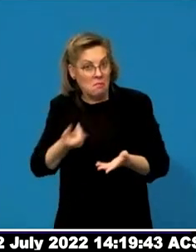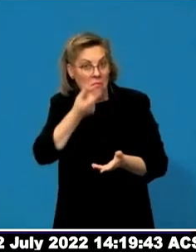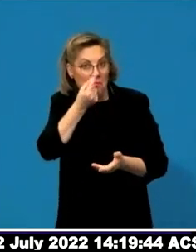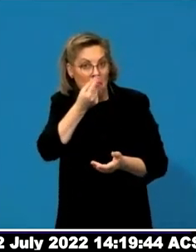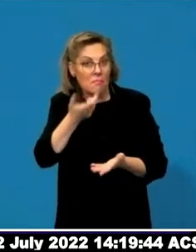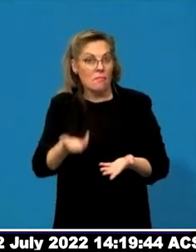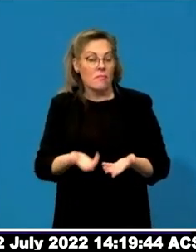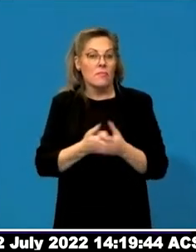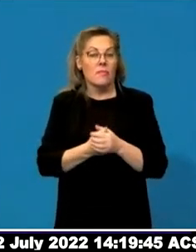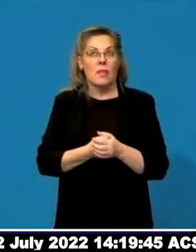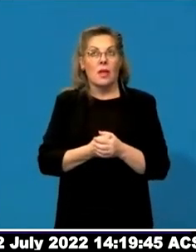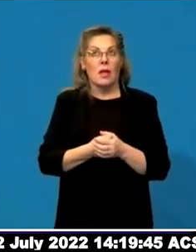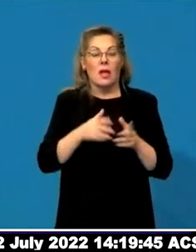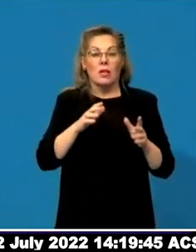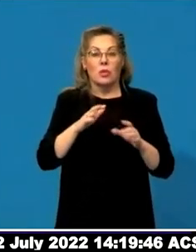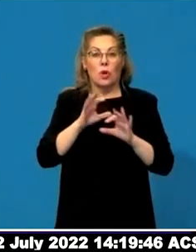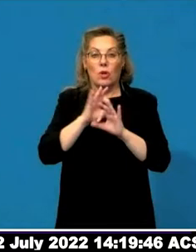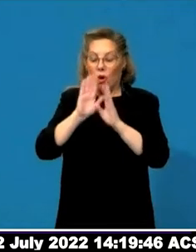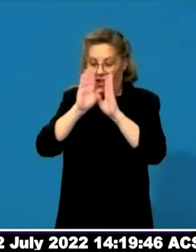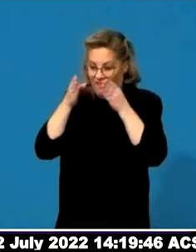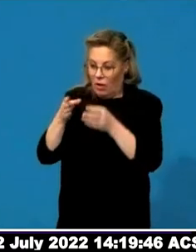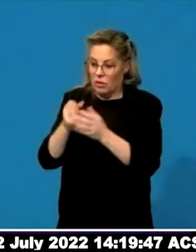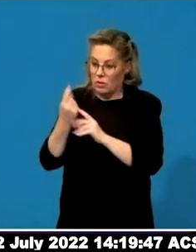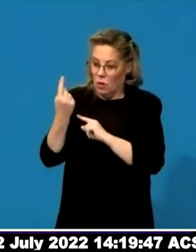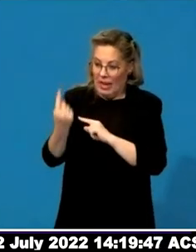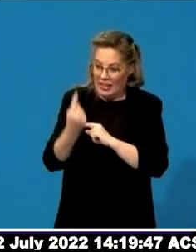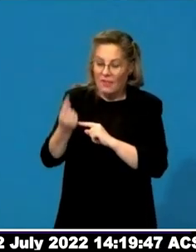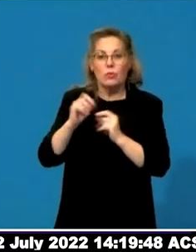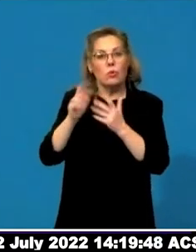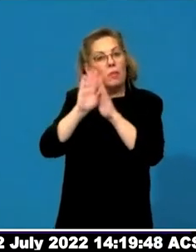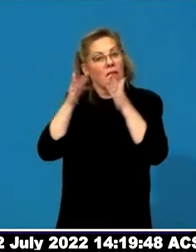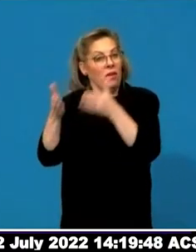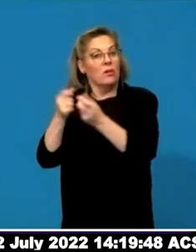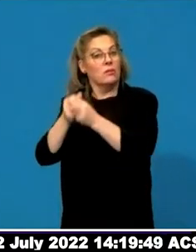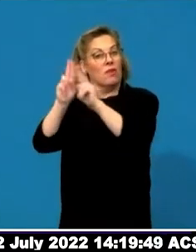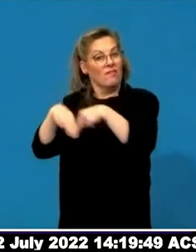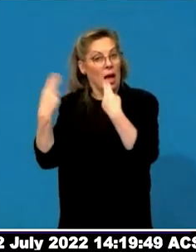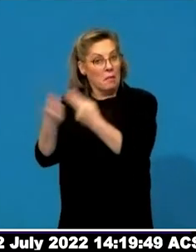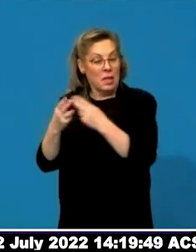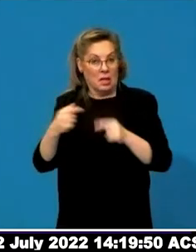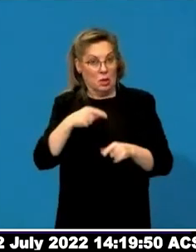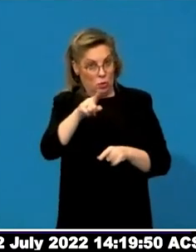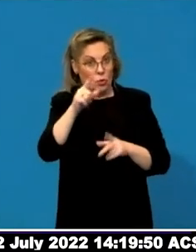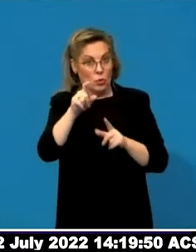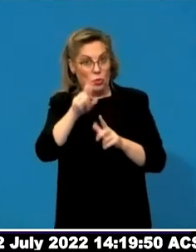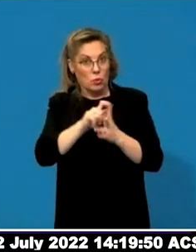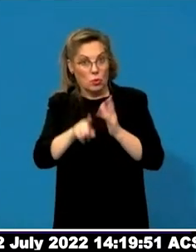that emphasises the importance of family and community? Can the NDIS be adapted to make that transition?